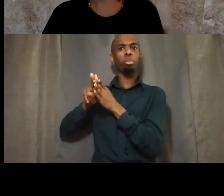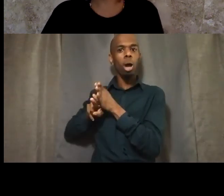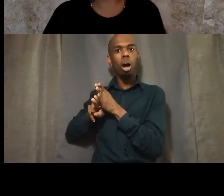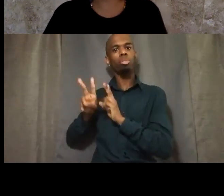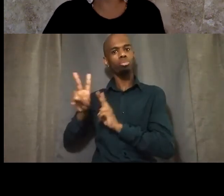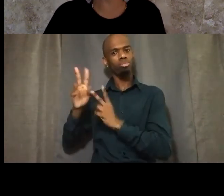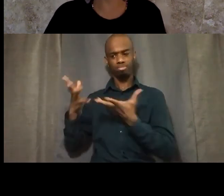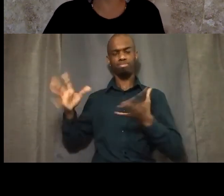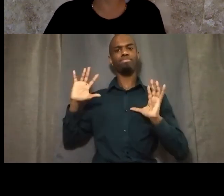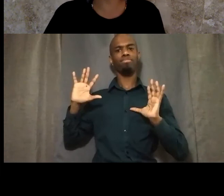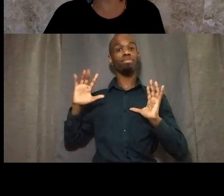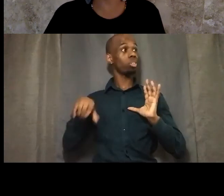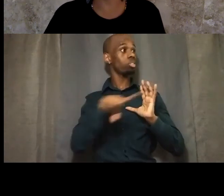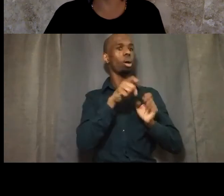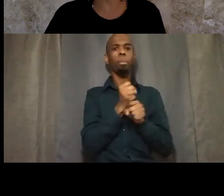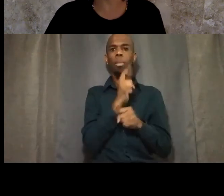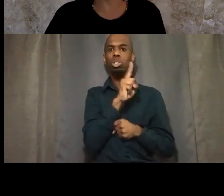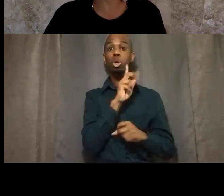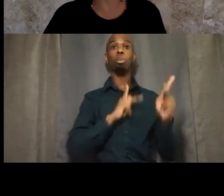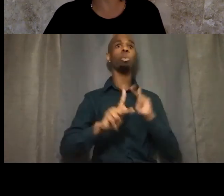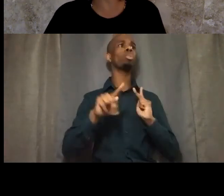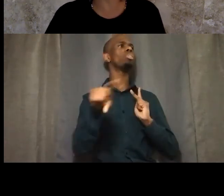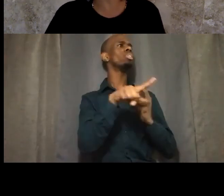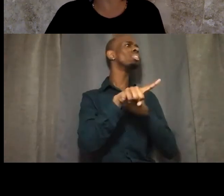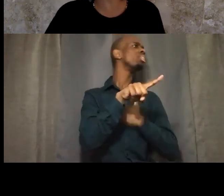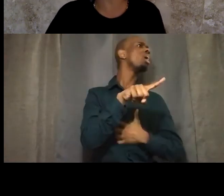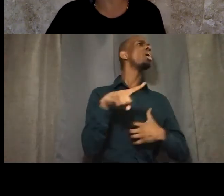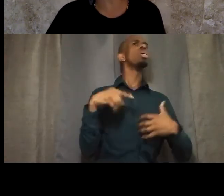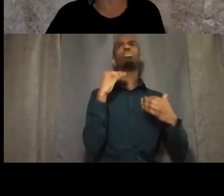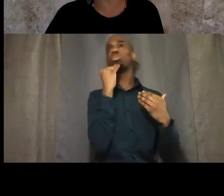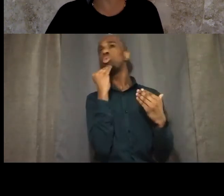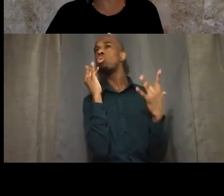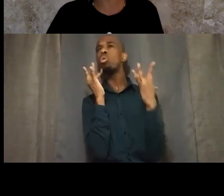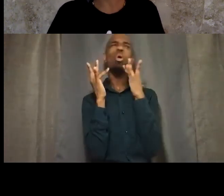This is kind of the origins of mutual aid. And over the course of the last 14 months,